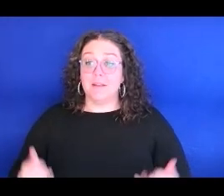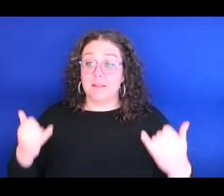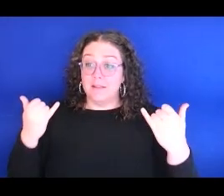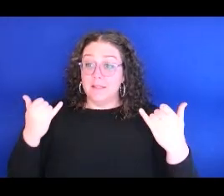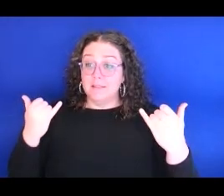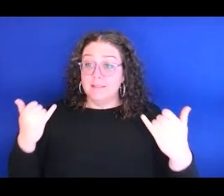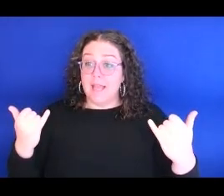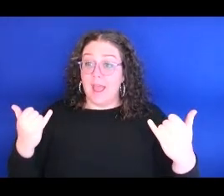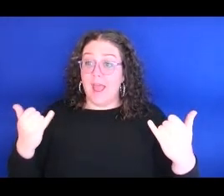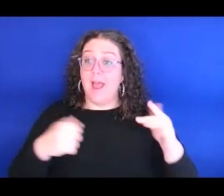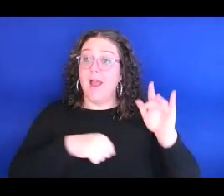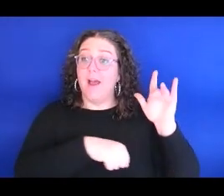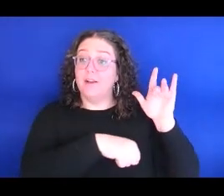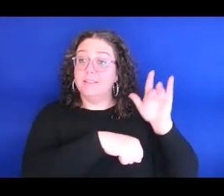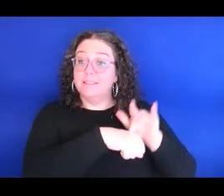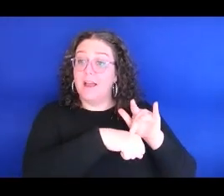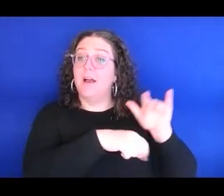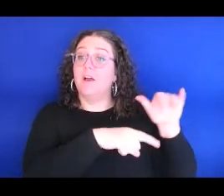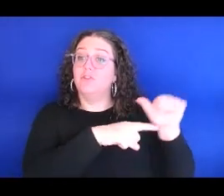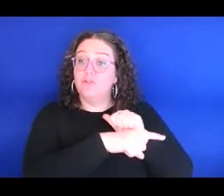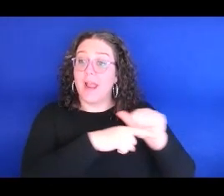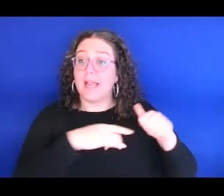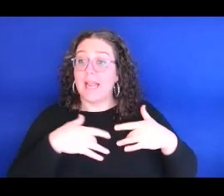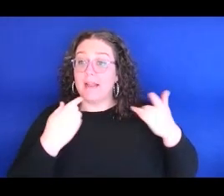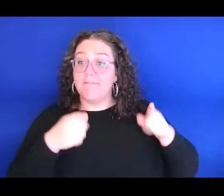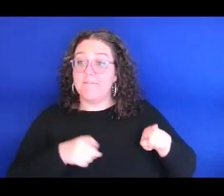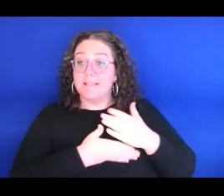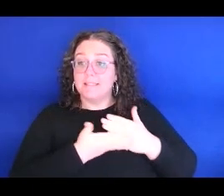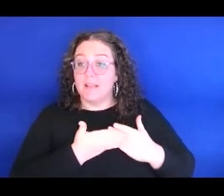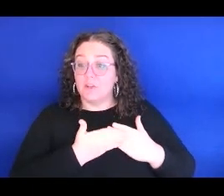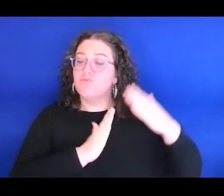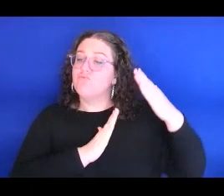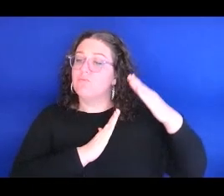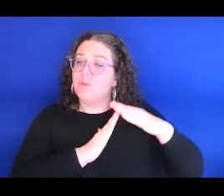Now, let’s visit the Training & Events section. From the top navigation bar,